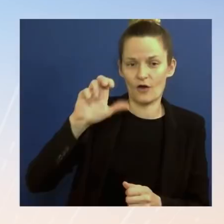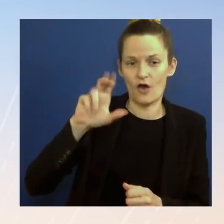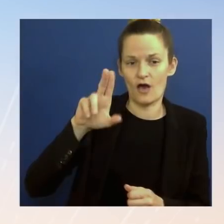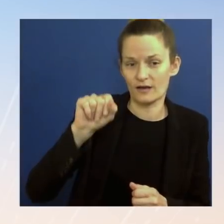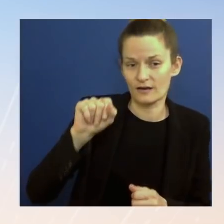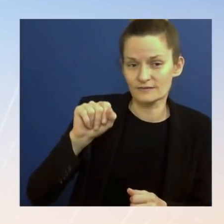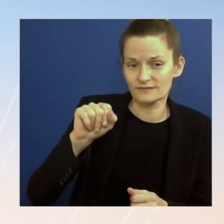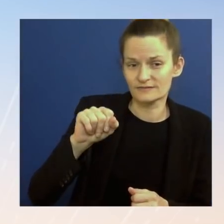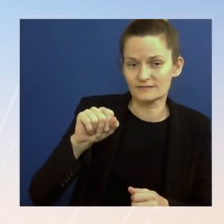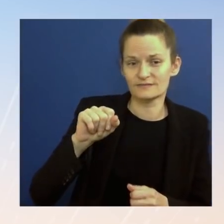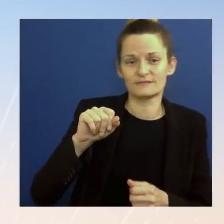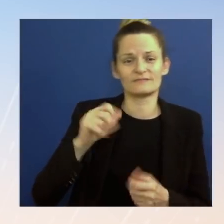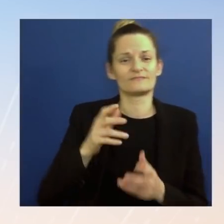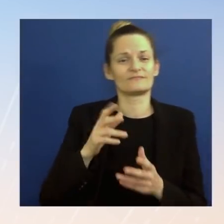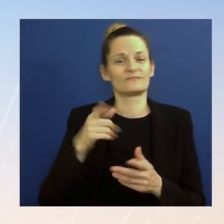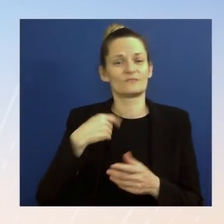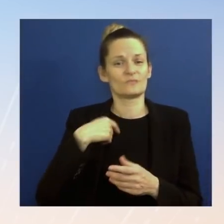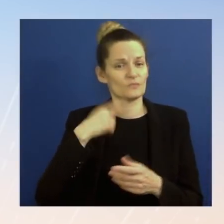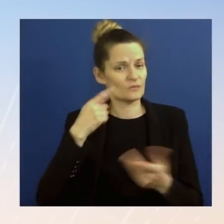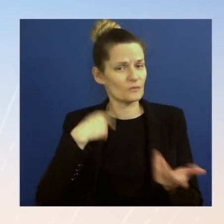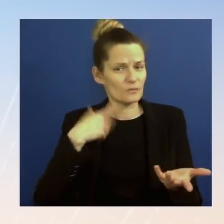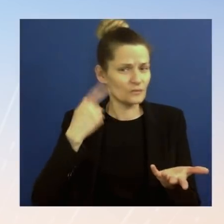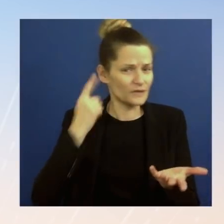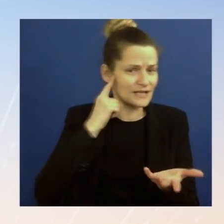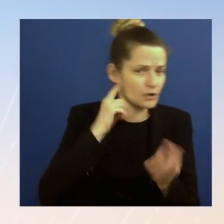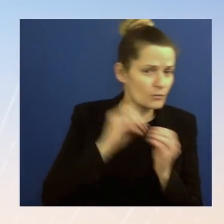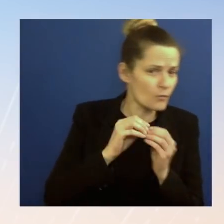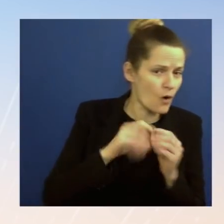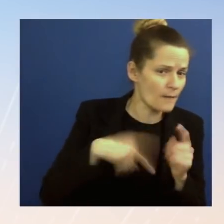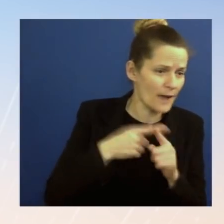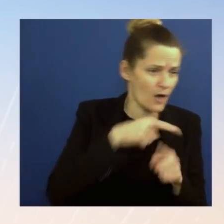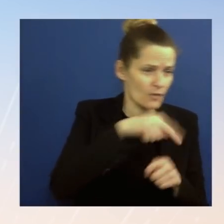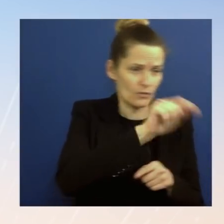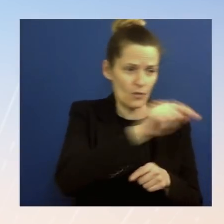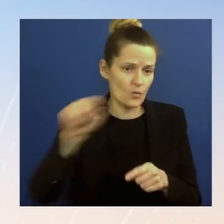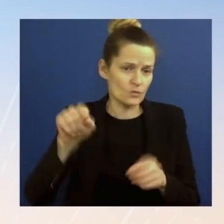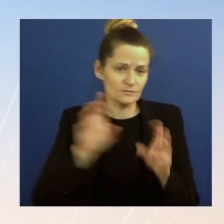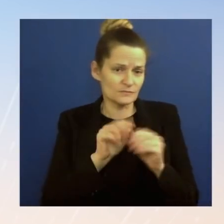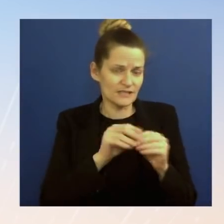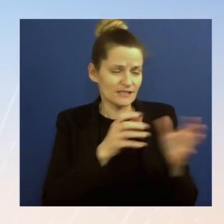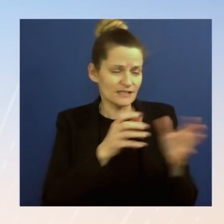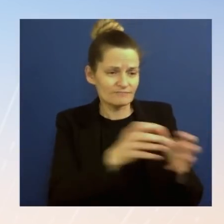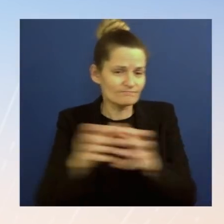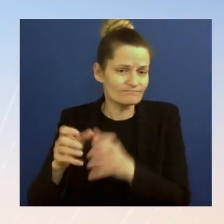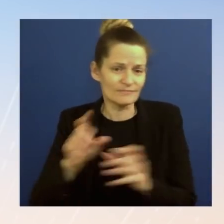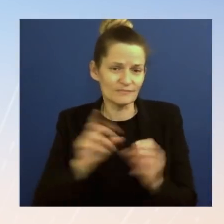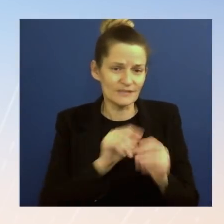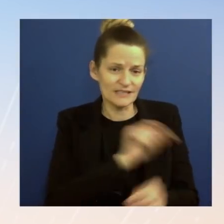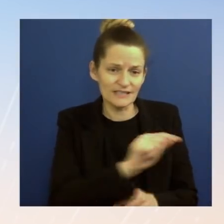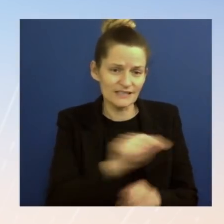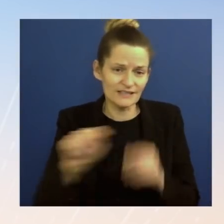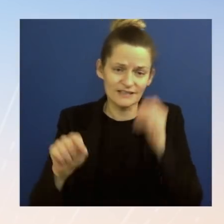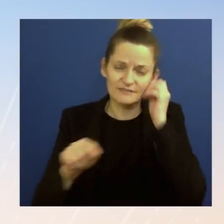Ms. Psaki: Well, I would say all of these members can speak for themselves on what they're interested in and what they're requesting from the President